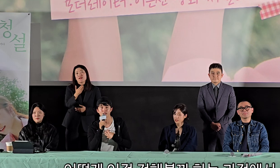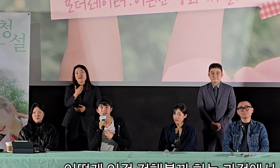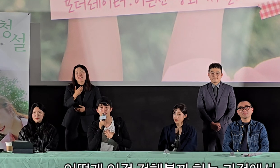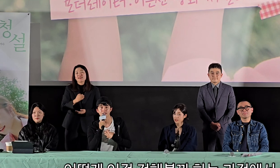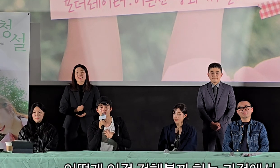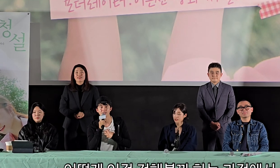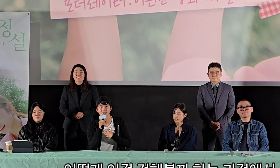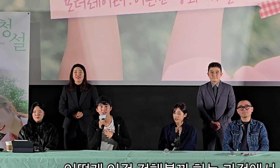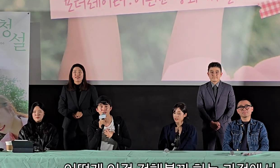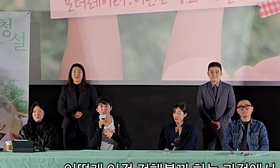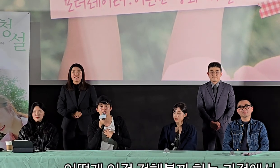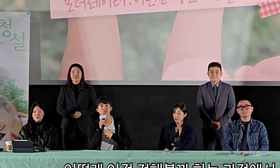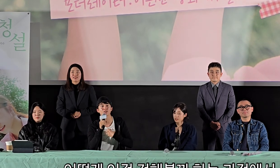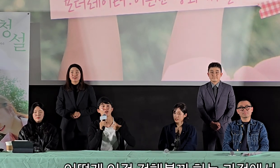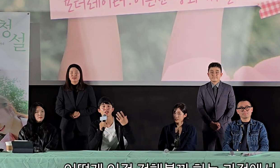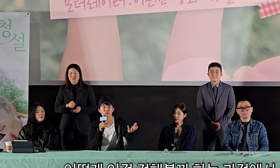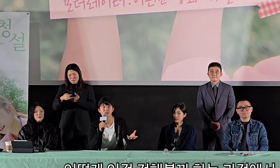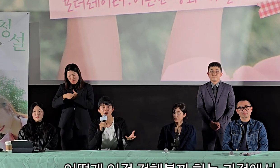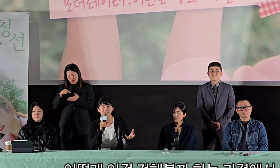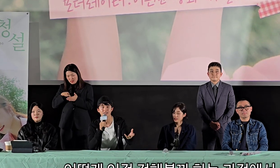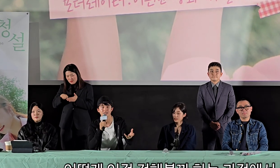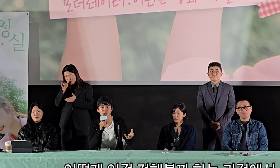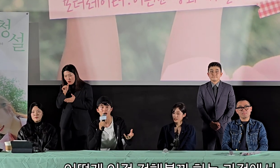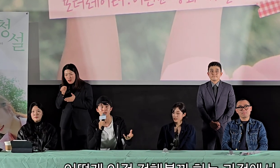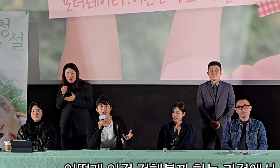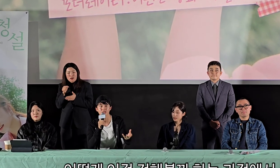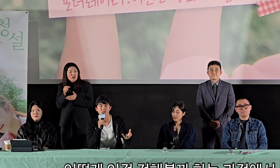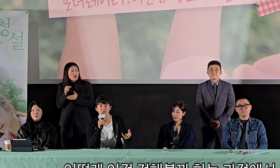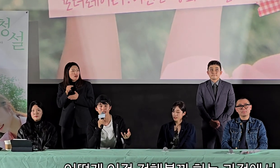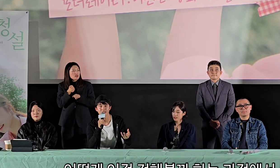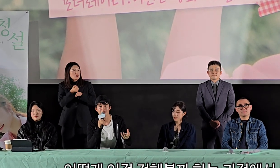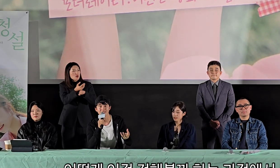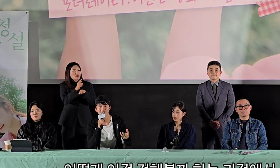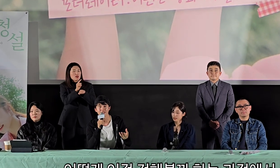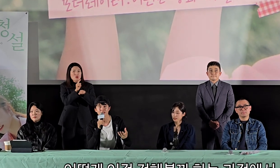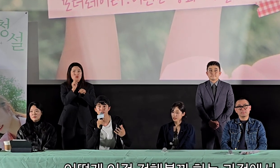how to convey this with just this heart,